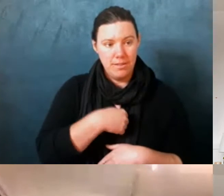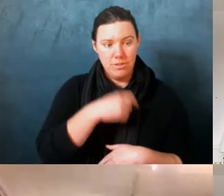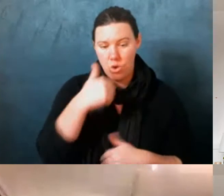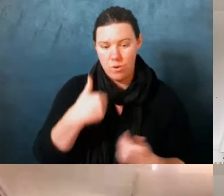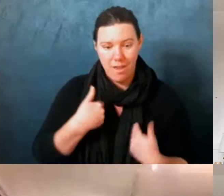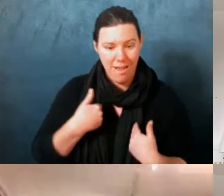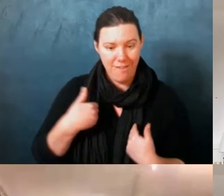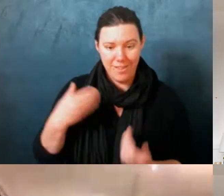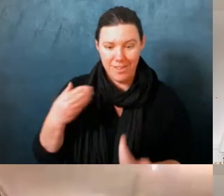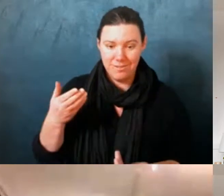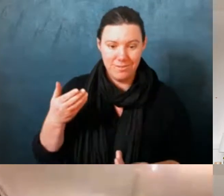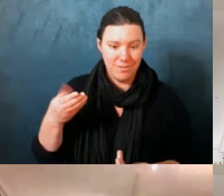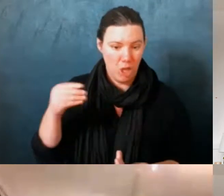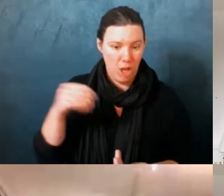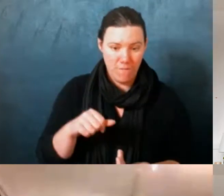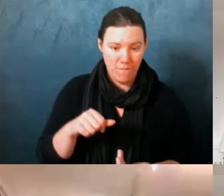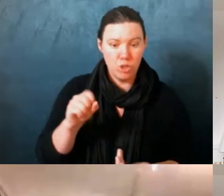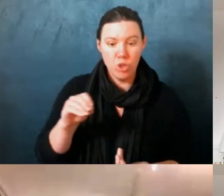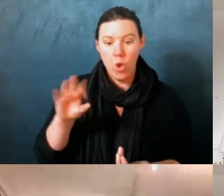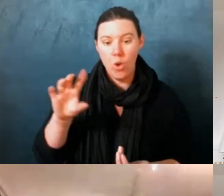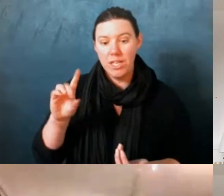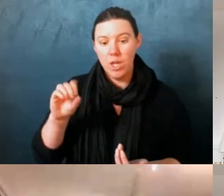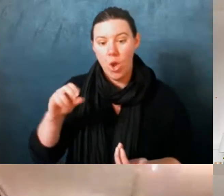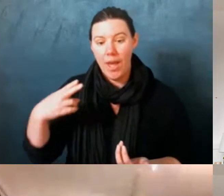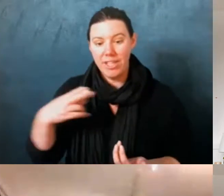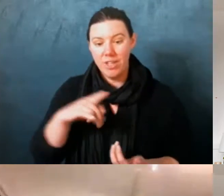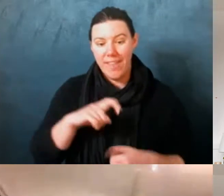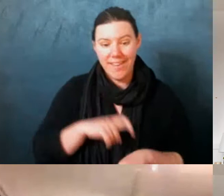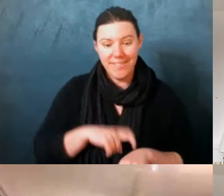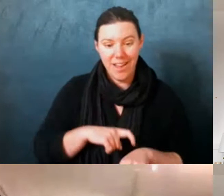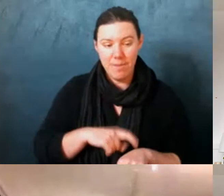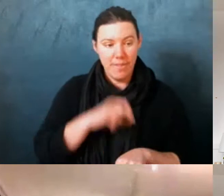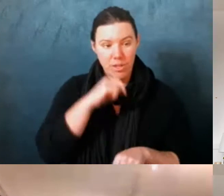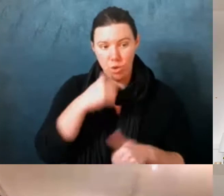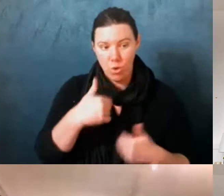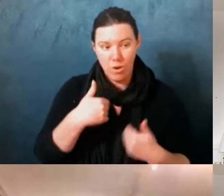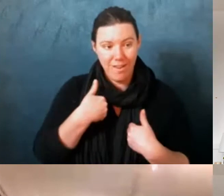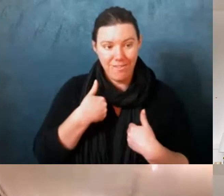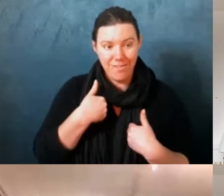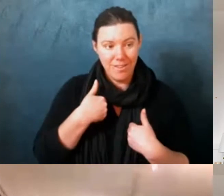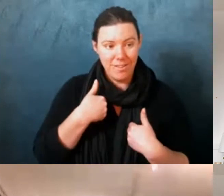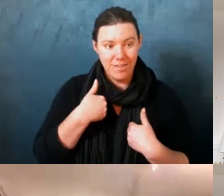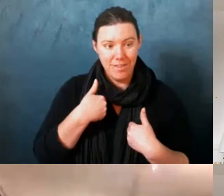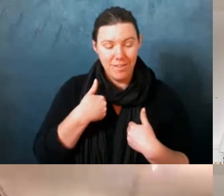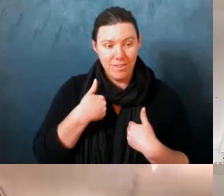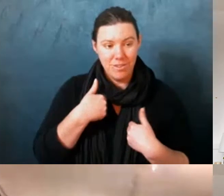So since the department of health, at that time, they don't even have to provide them the masks,